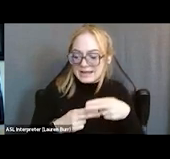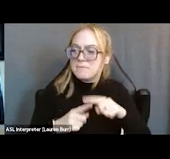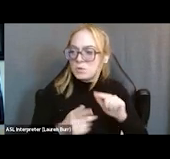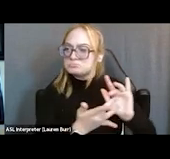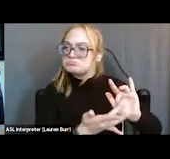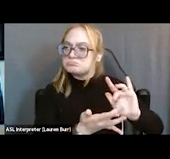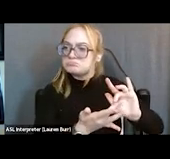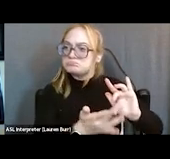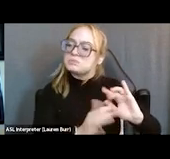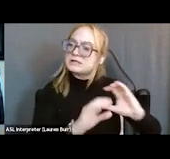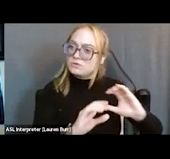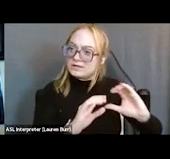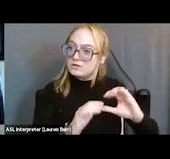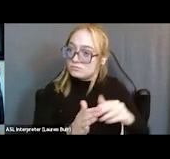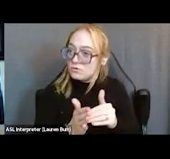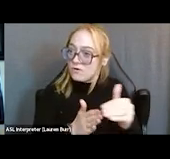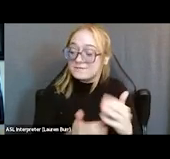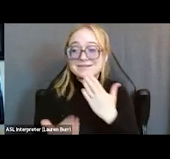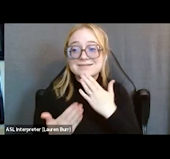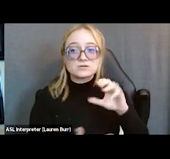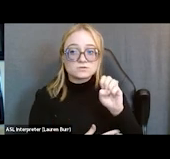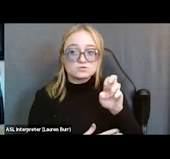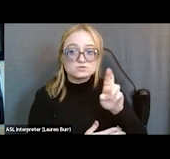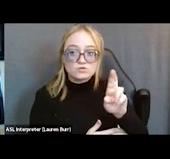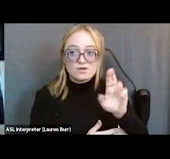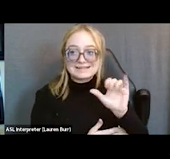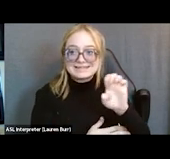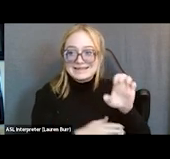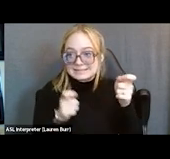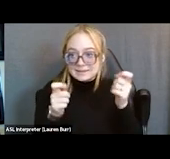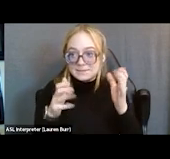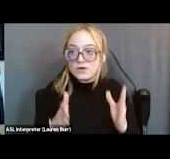and thanks to the SOAR case managers, we actually have developed a,